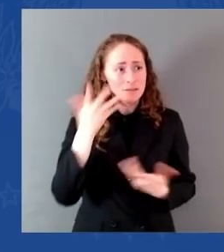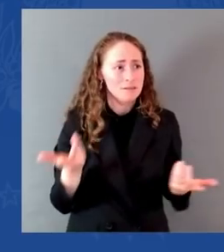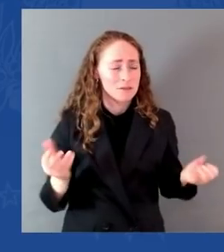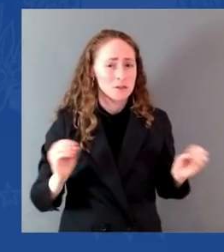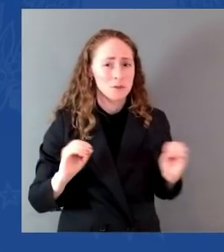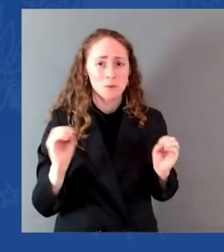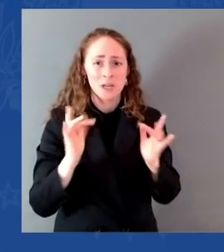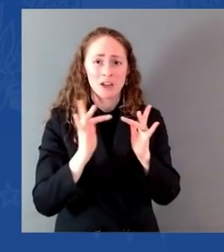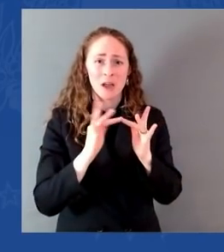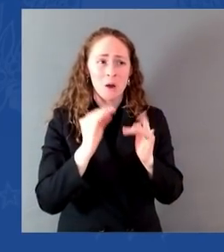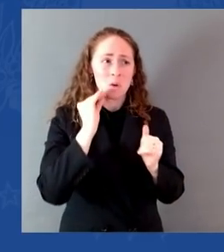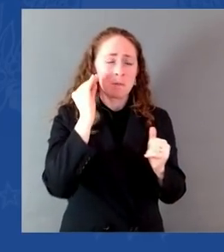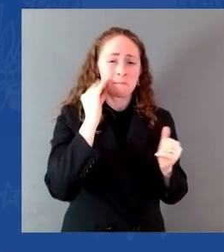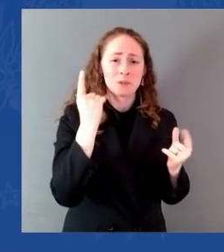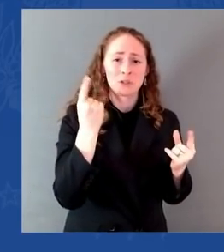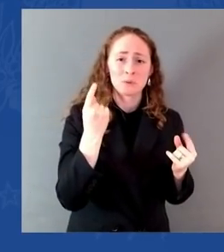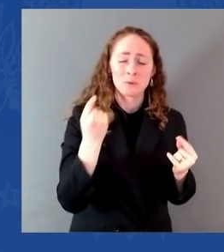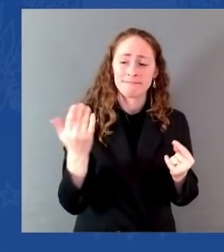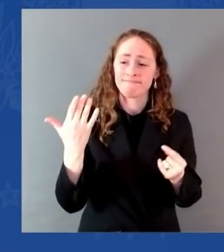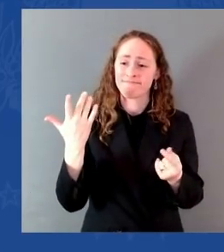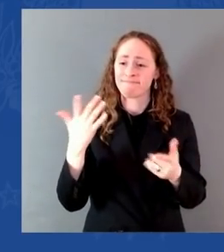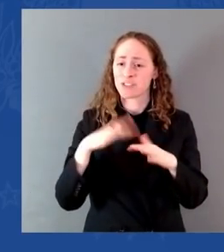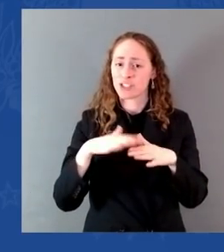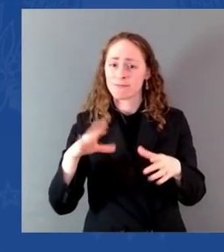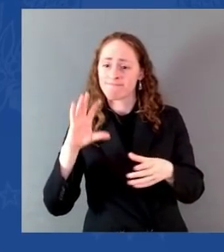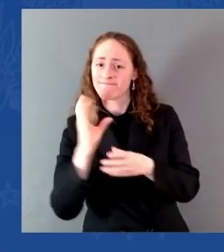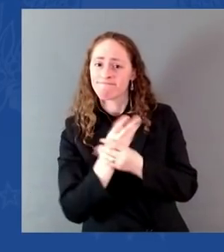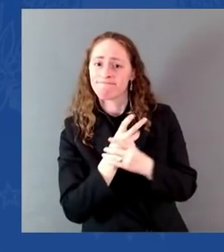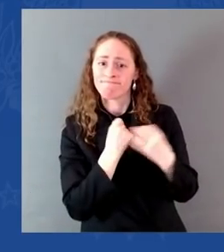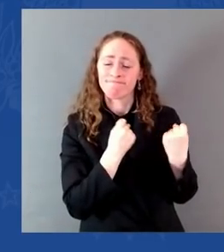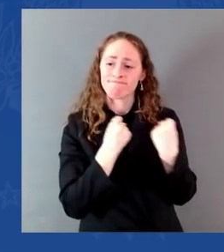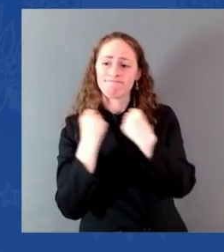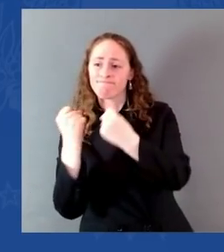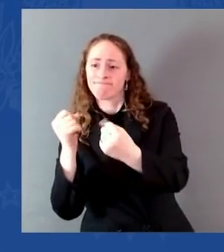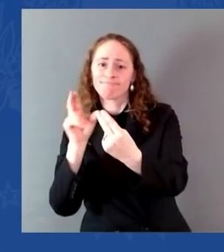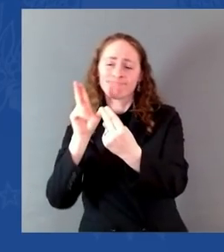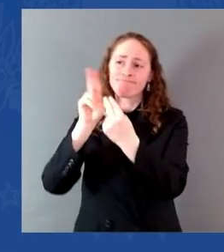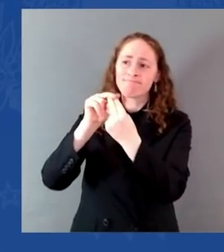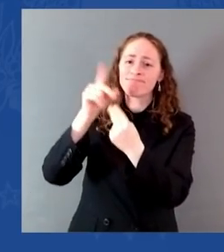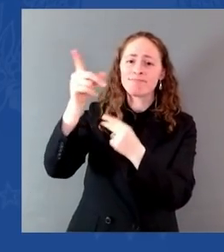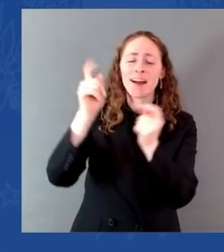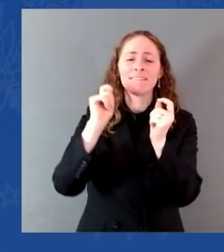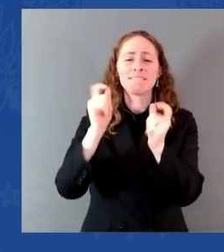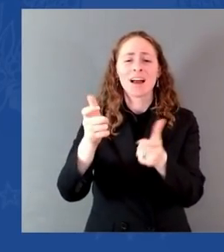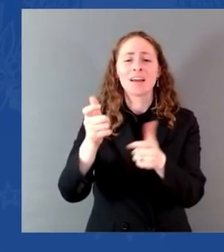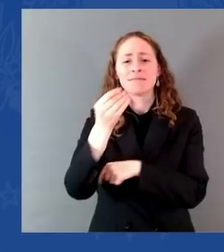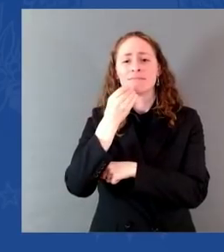This is the United States of America, for God's sake. This law also builds out a resilience